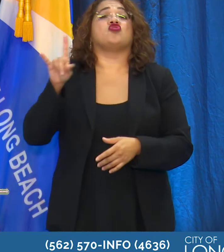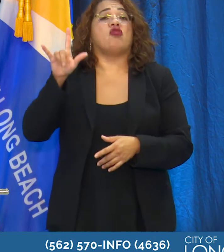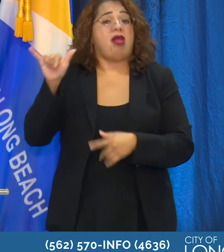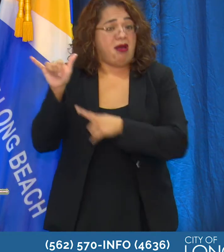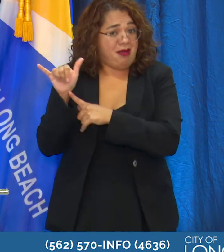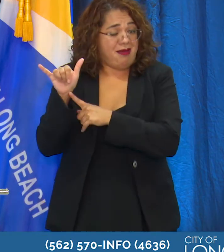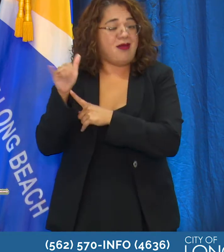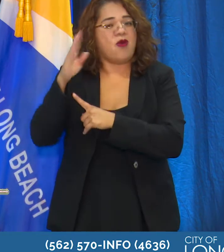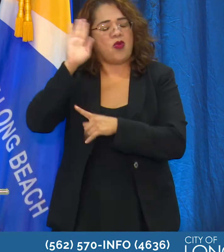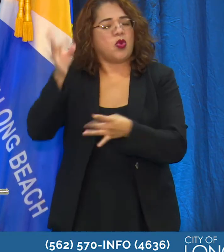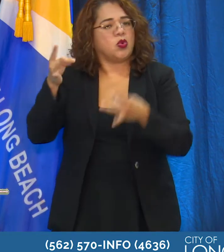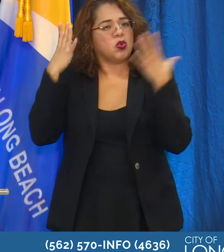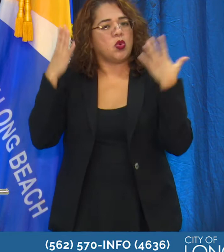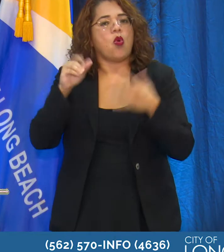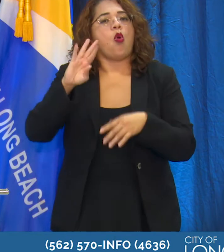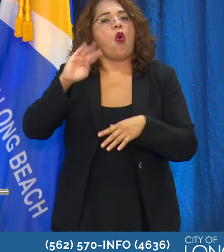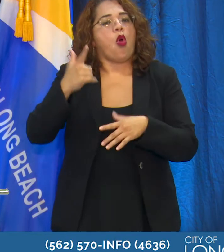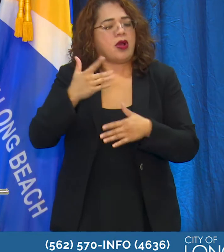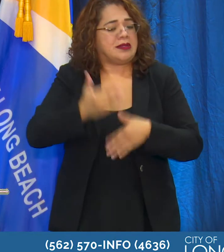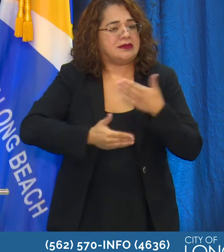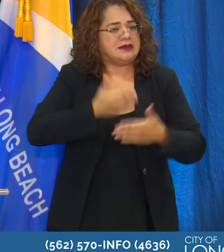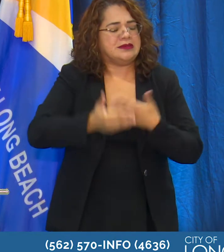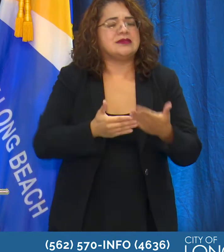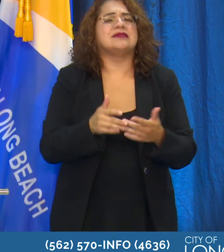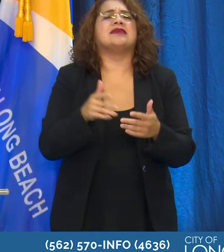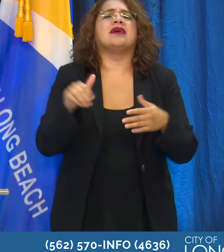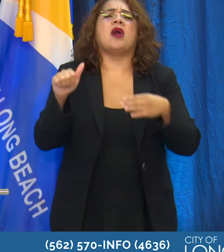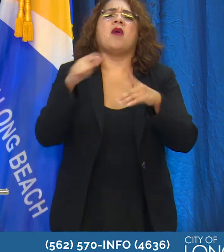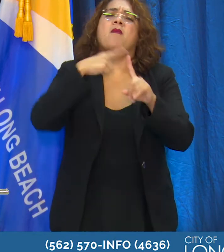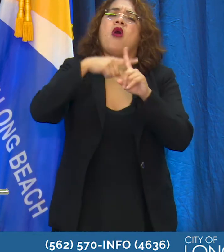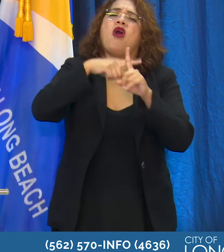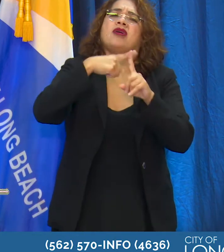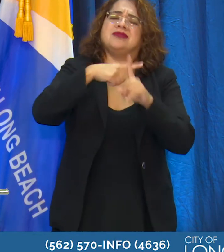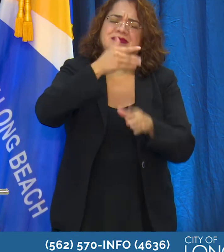We want to continue this positive practice, or sorry this positive progress and we want